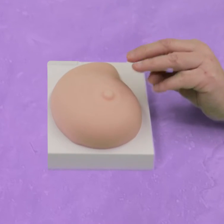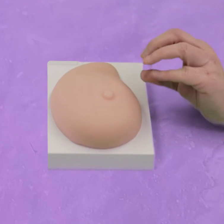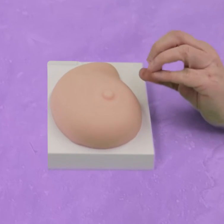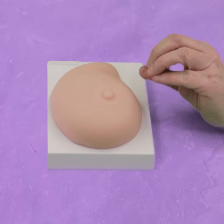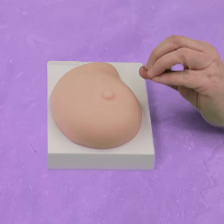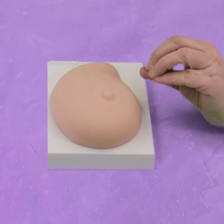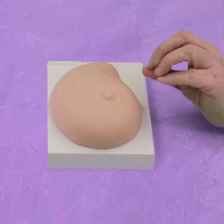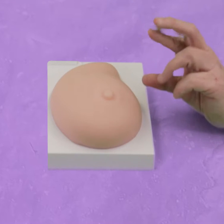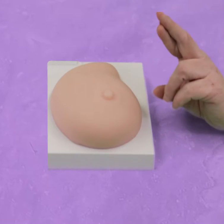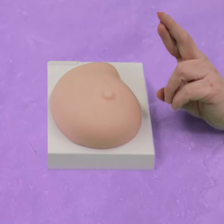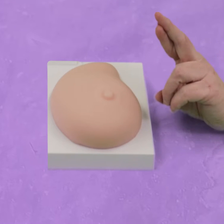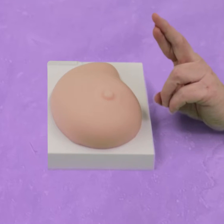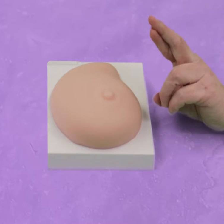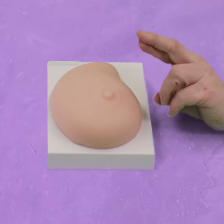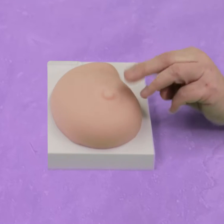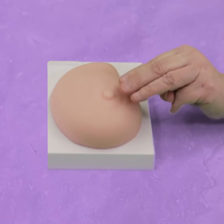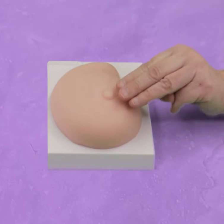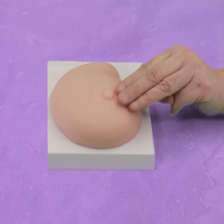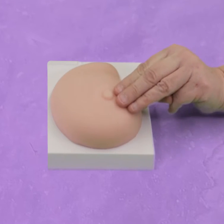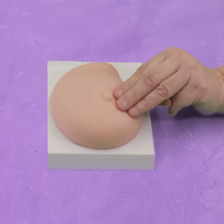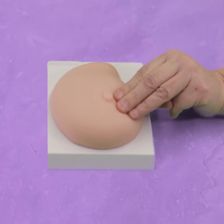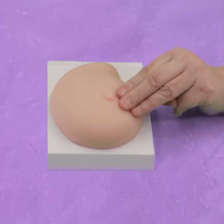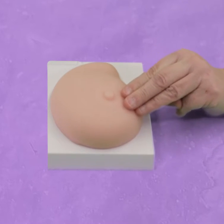wedge,